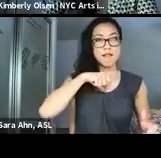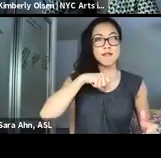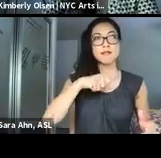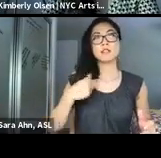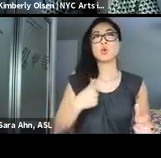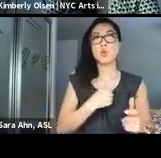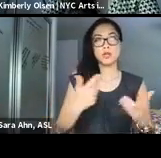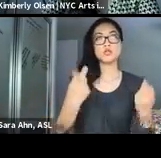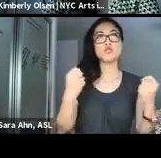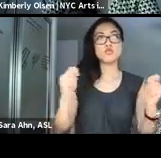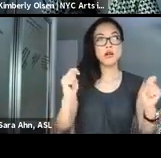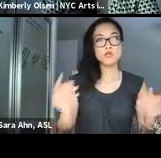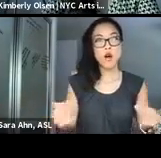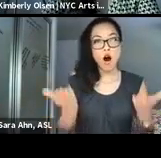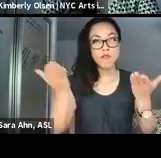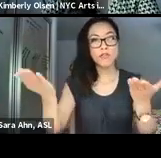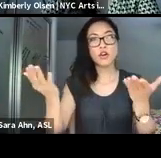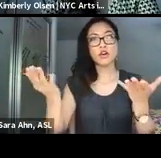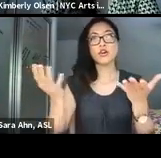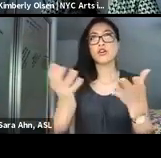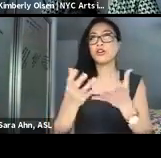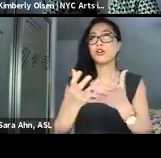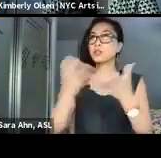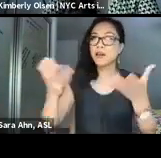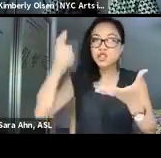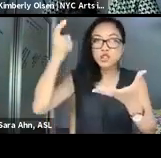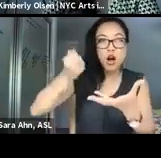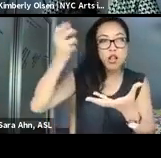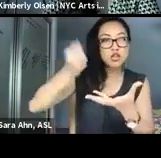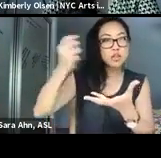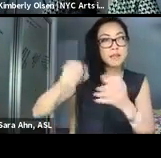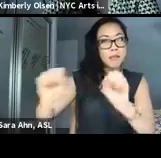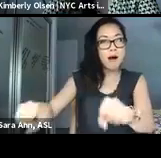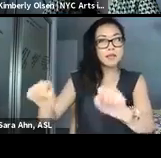circumstances at home, maybe there isn't that great support, like we were telling the beautiful